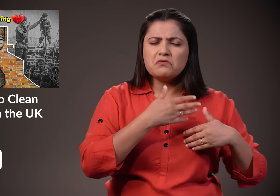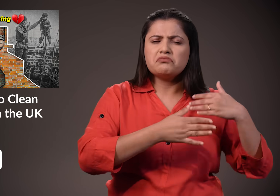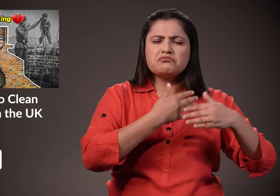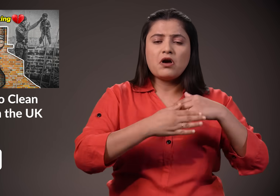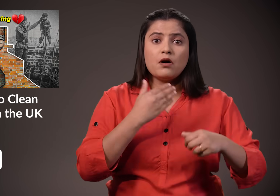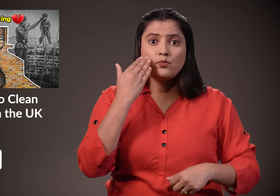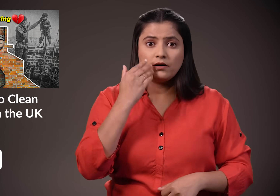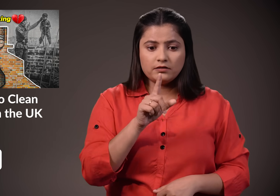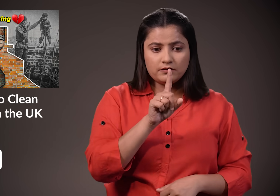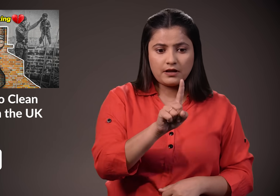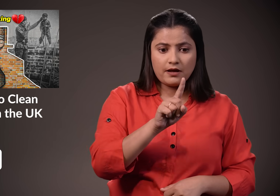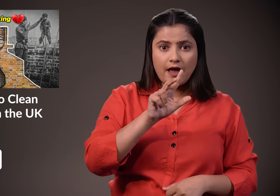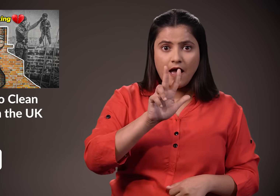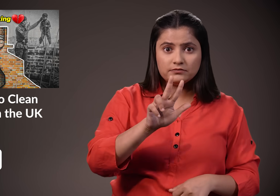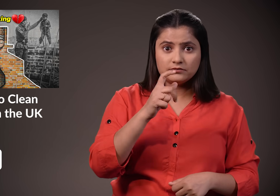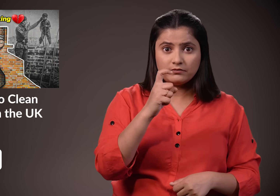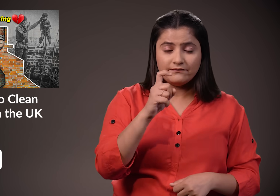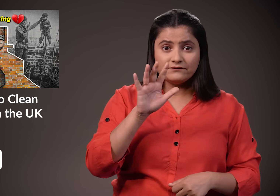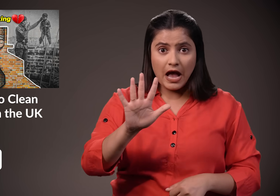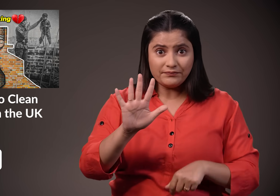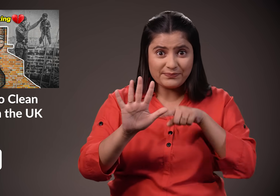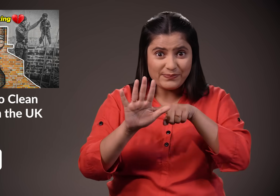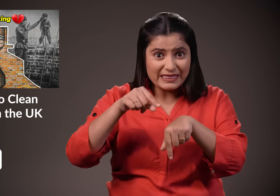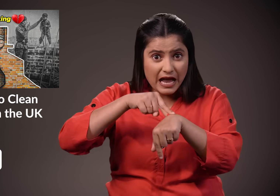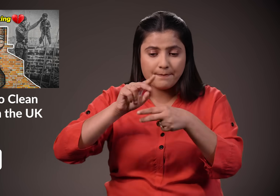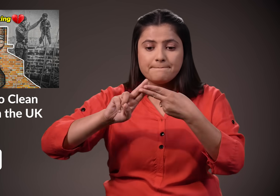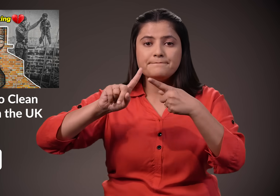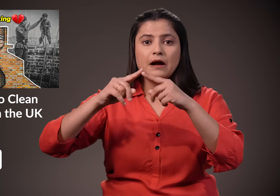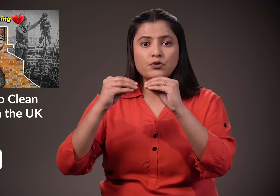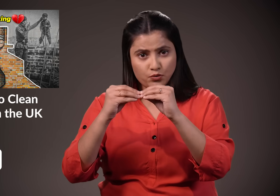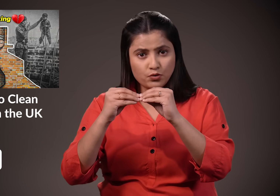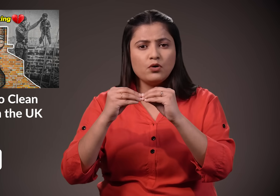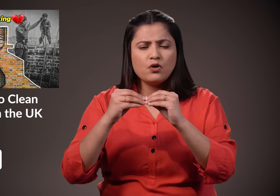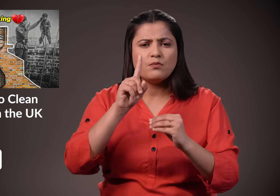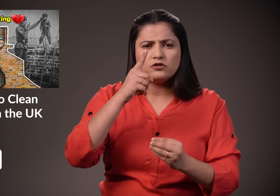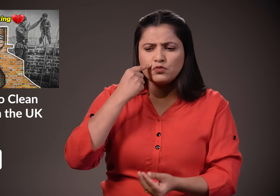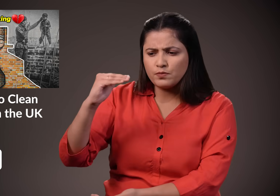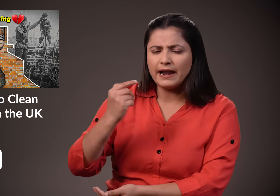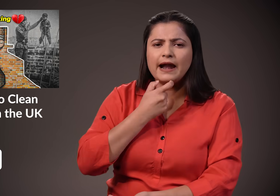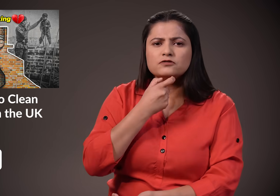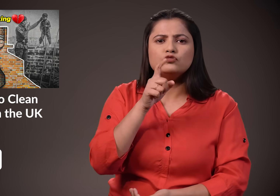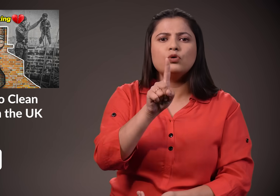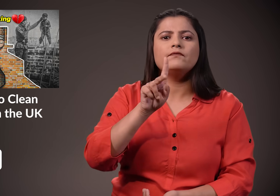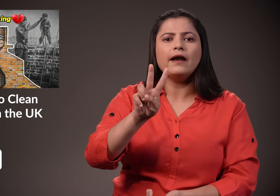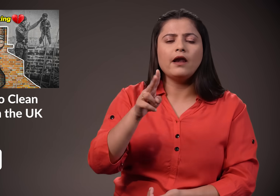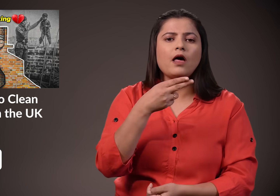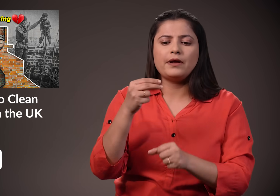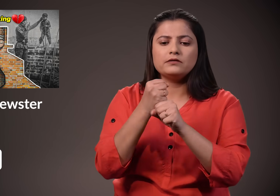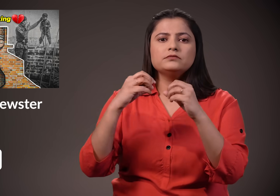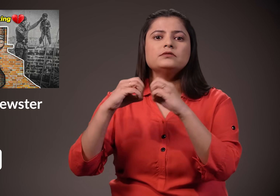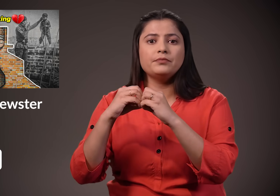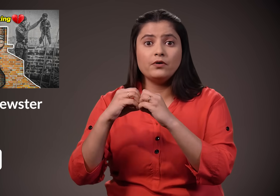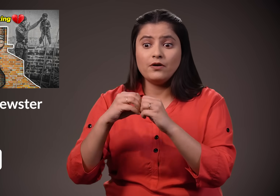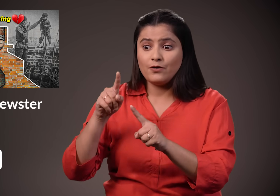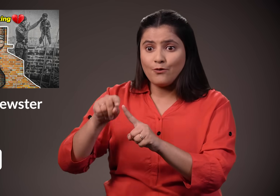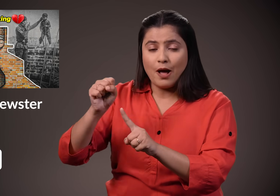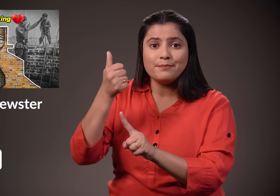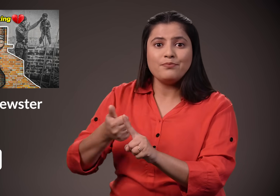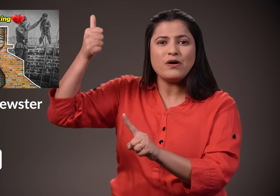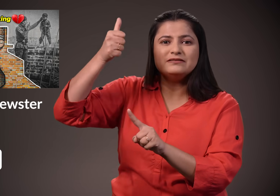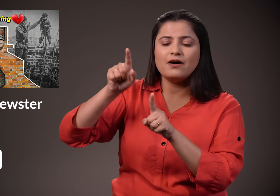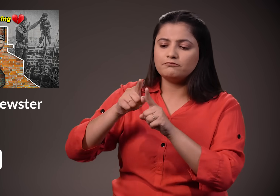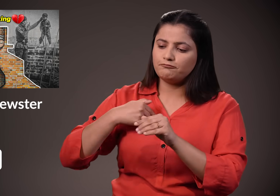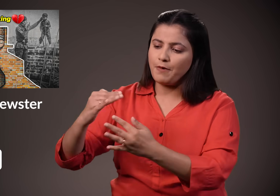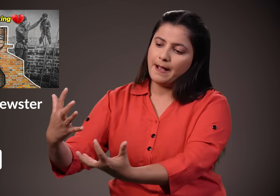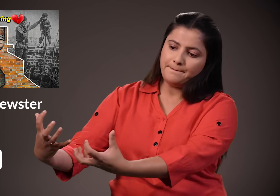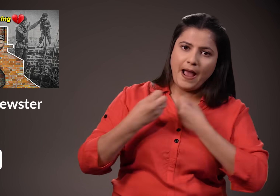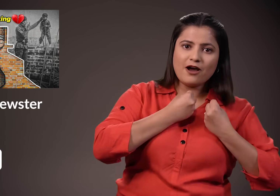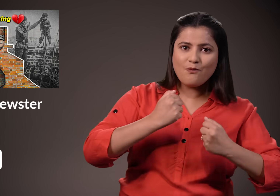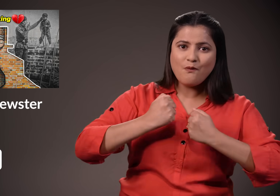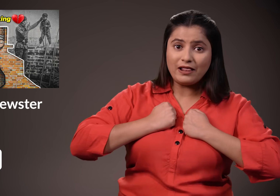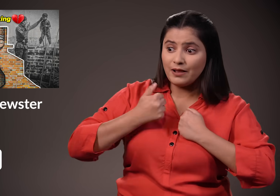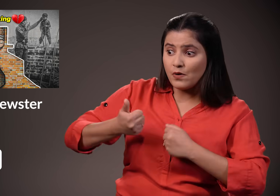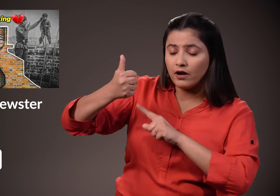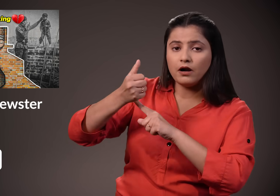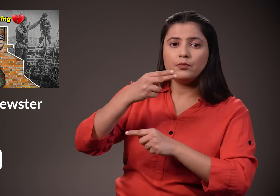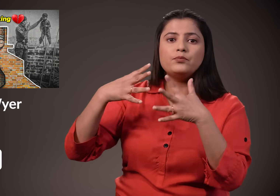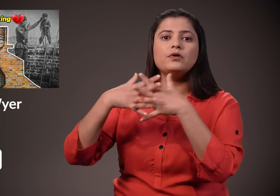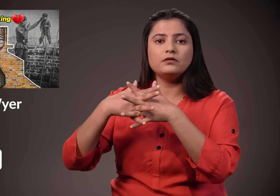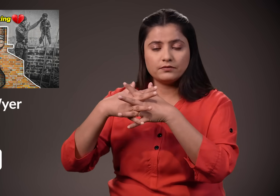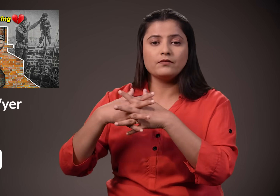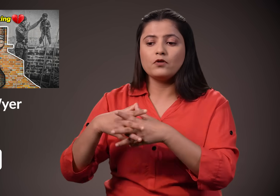In February 1875, a 12-year-old boy named George Brewster, was bought by his master William Wyer.